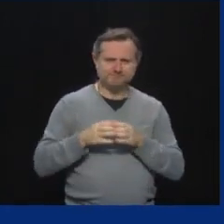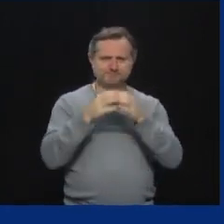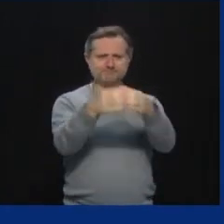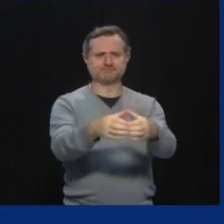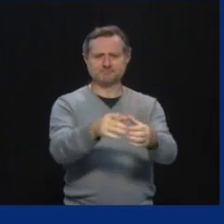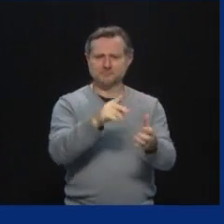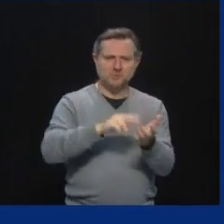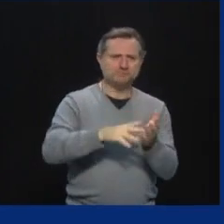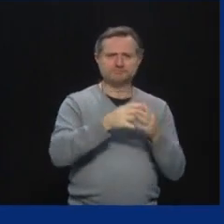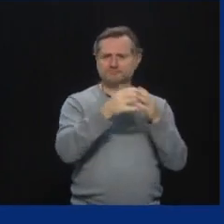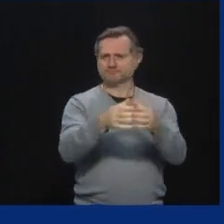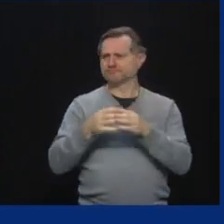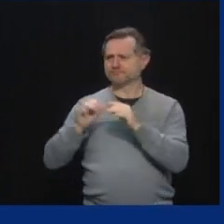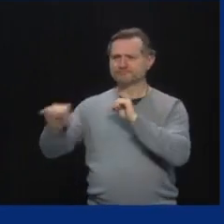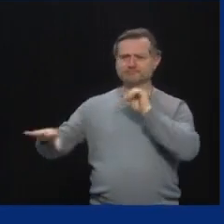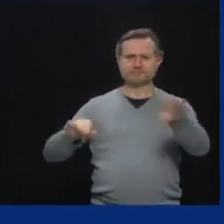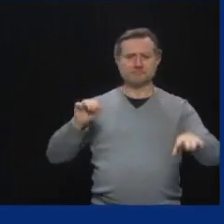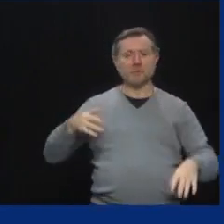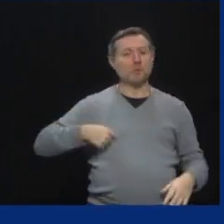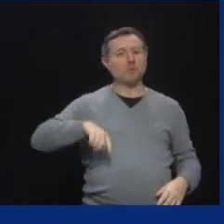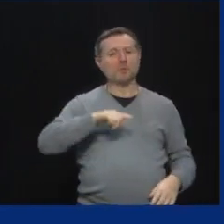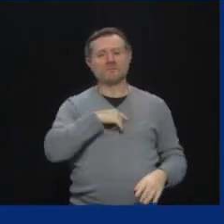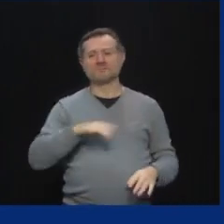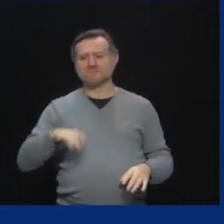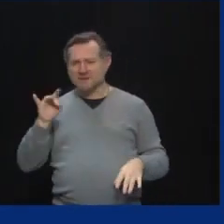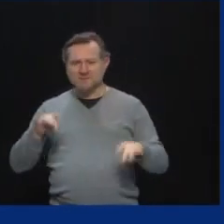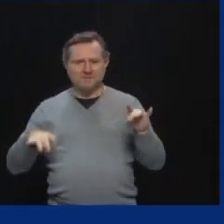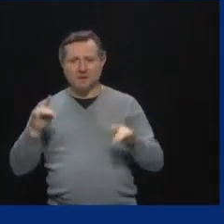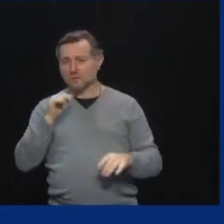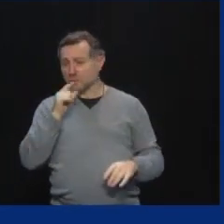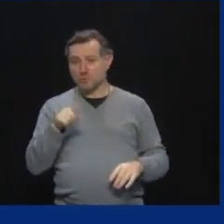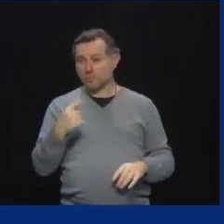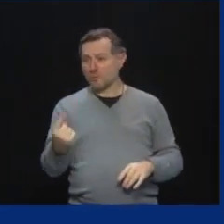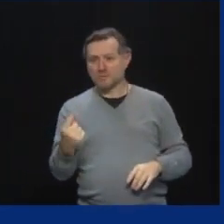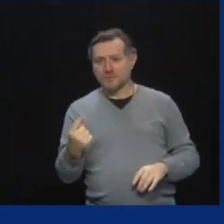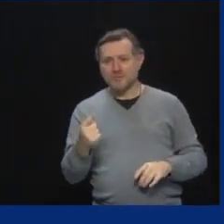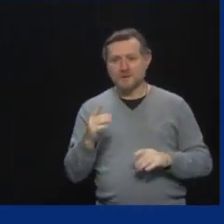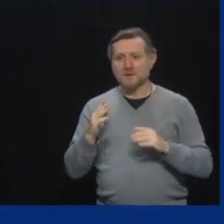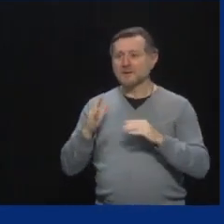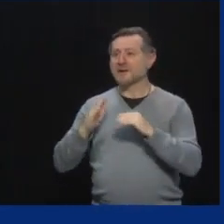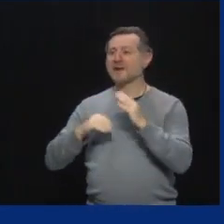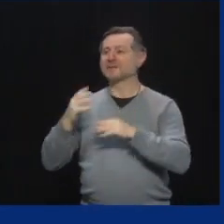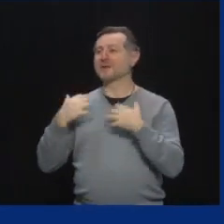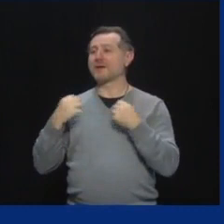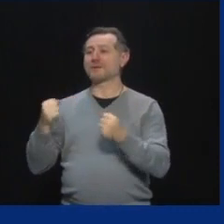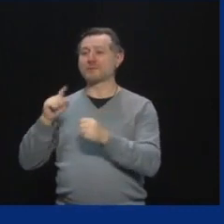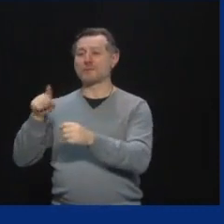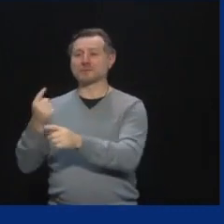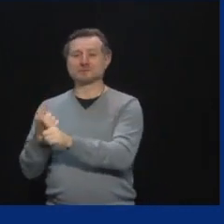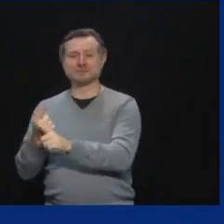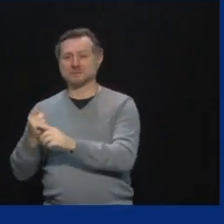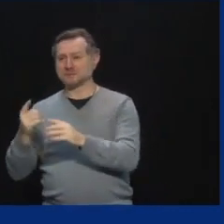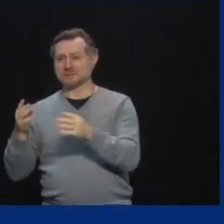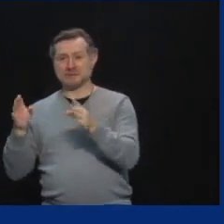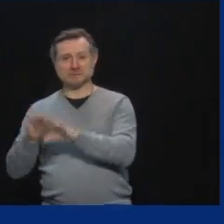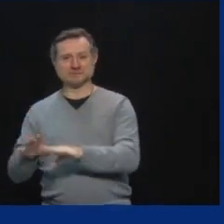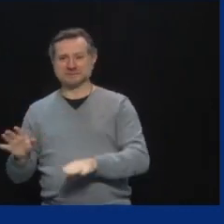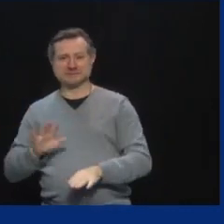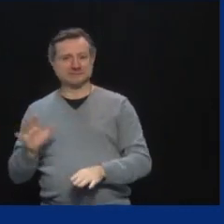We found that not a single health care facility reported being closed since the mandate went into effect and making sure that they know that you know,